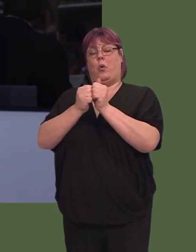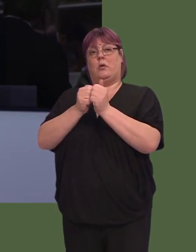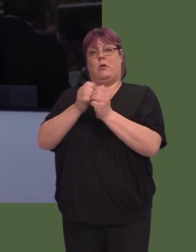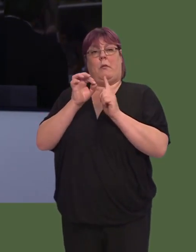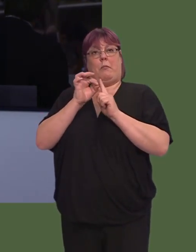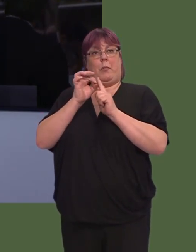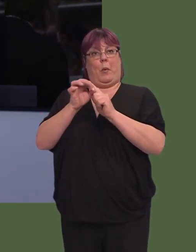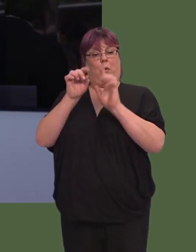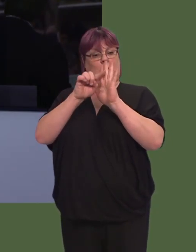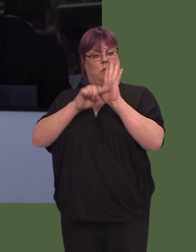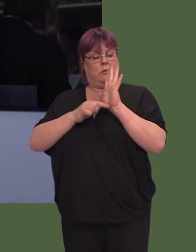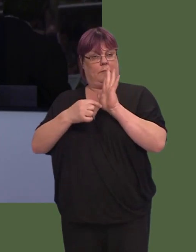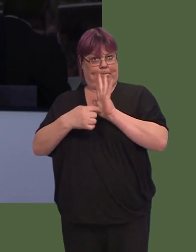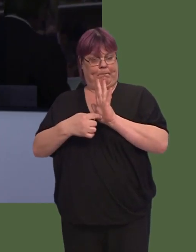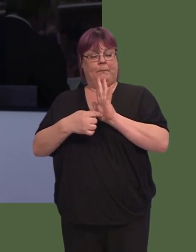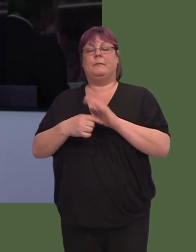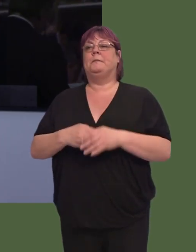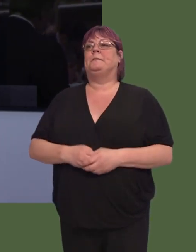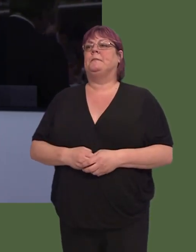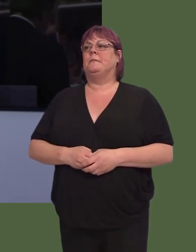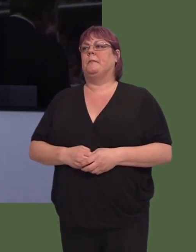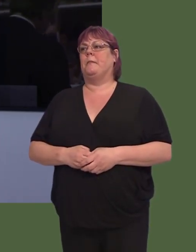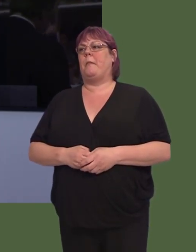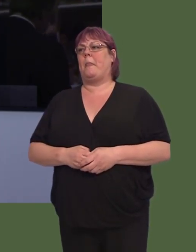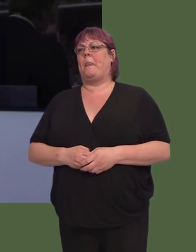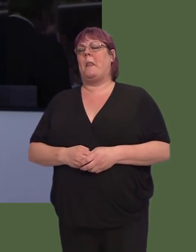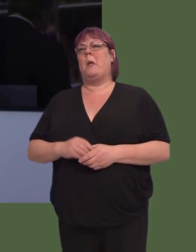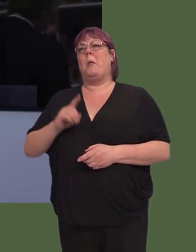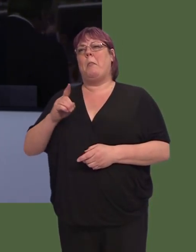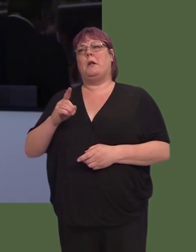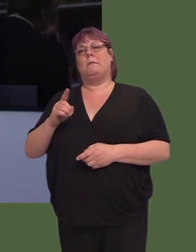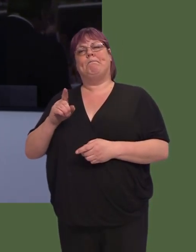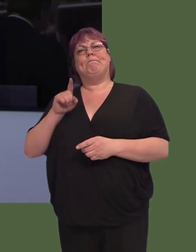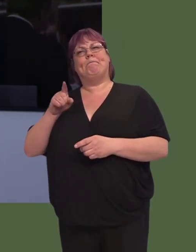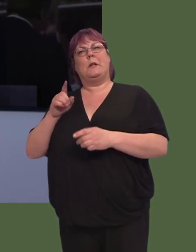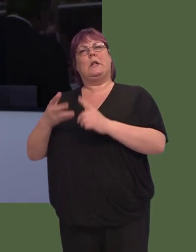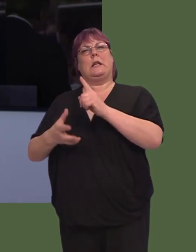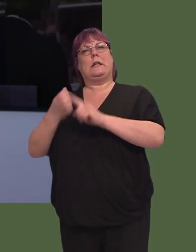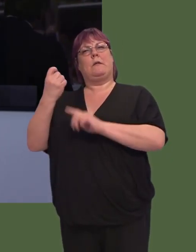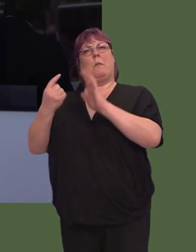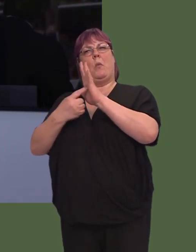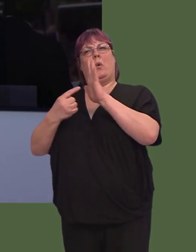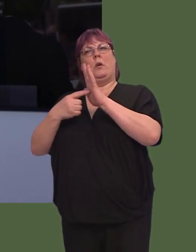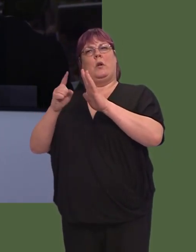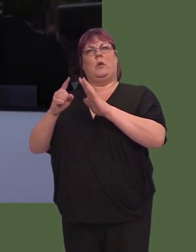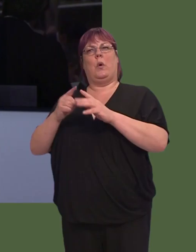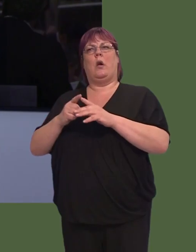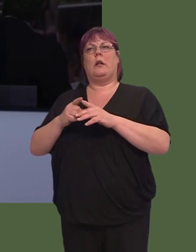But parallel to that and critical to its success will be the calls in the growth deal bid for north Wales.